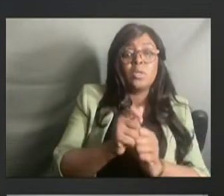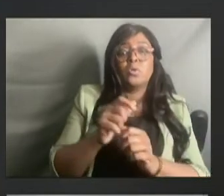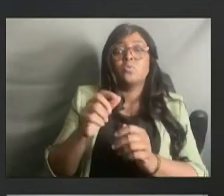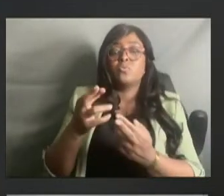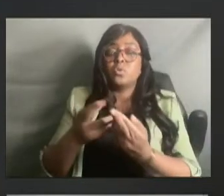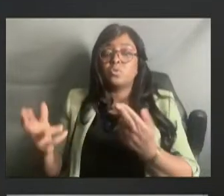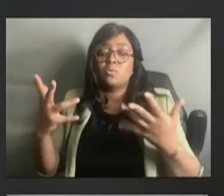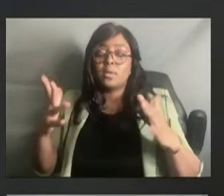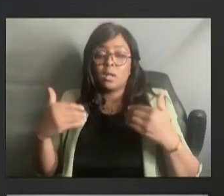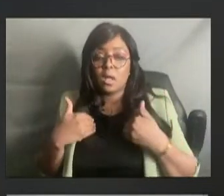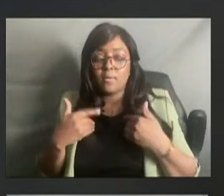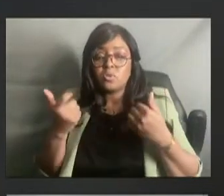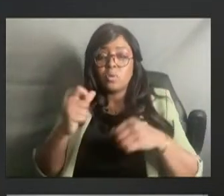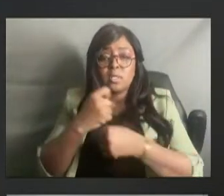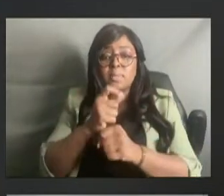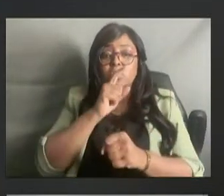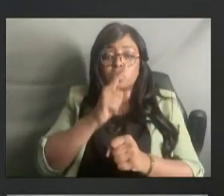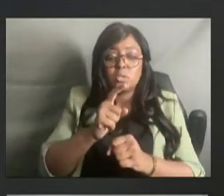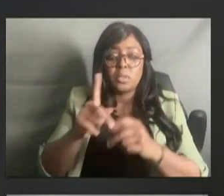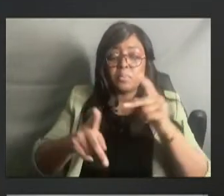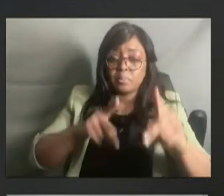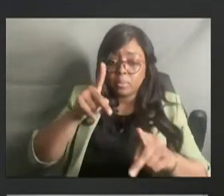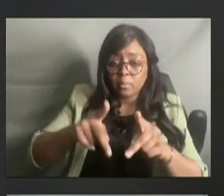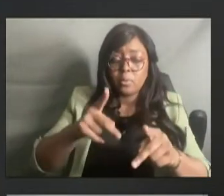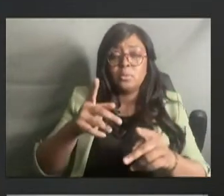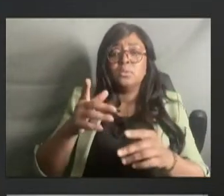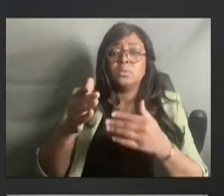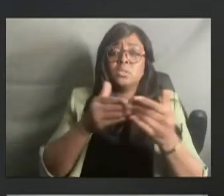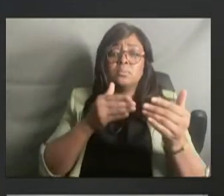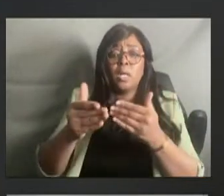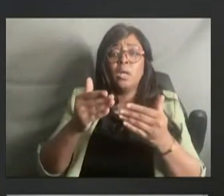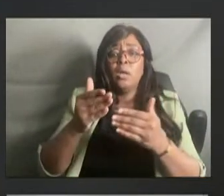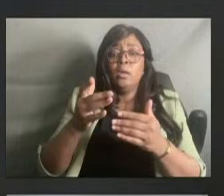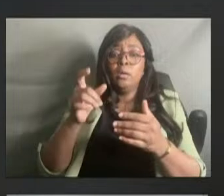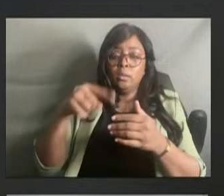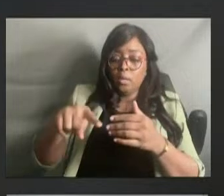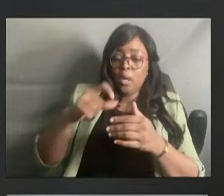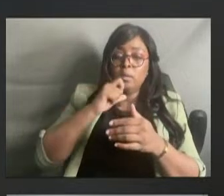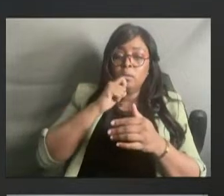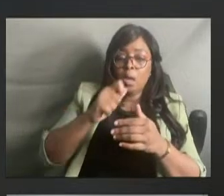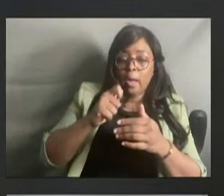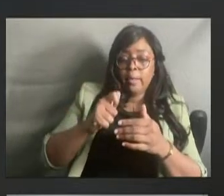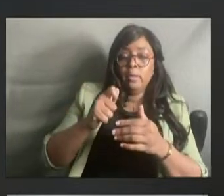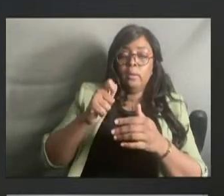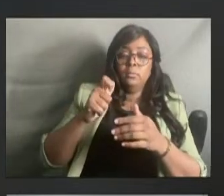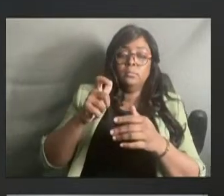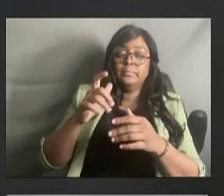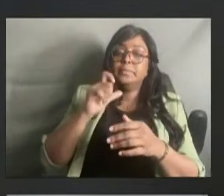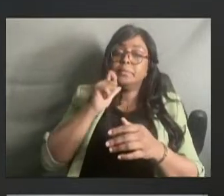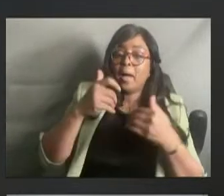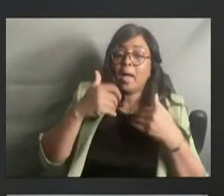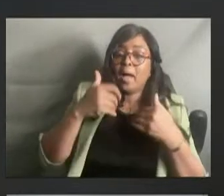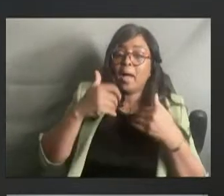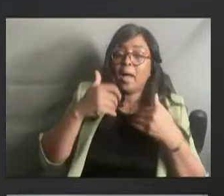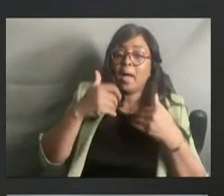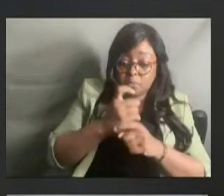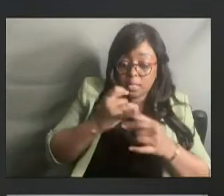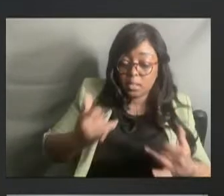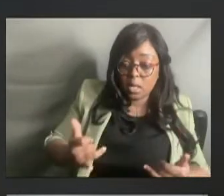we can with the resources that we have, and to try to make sure that the folks that even though